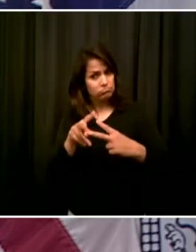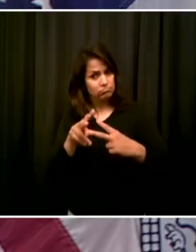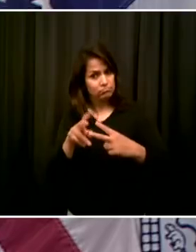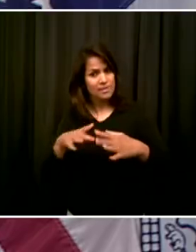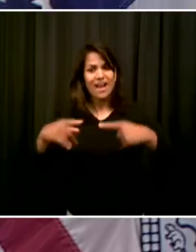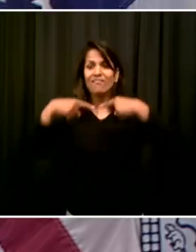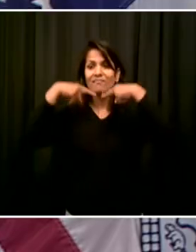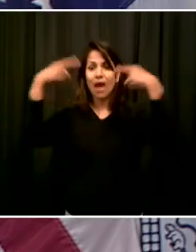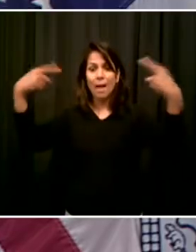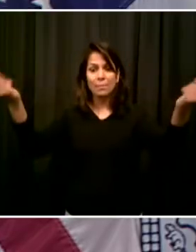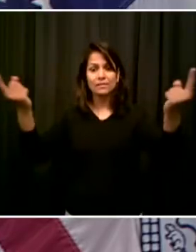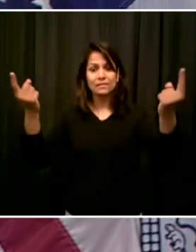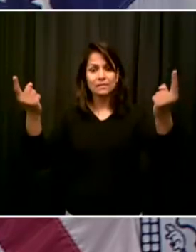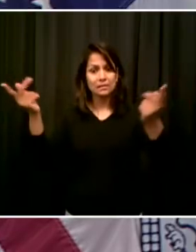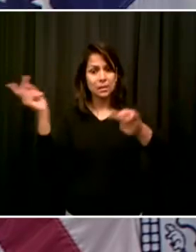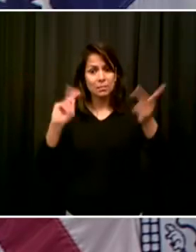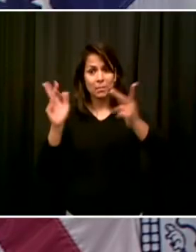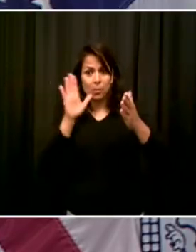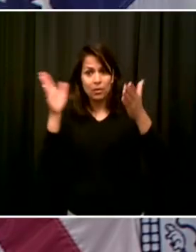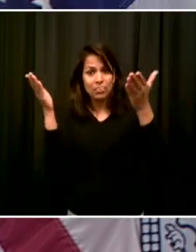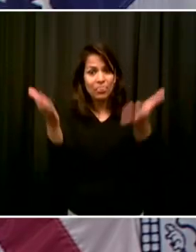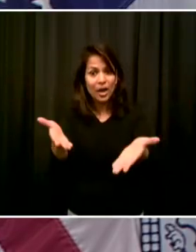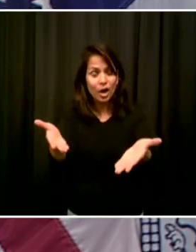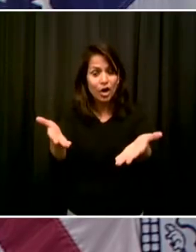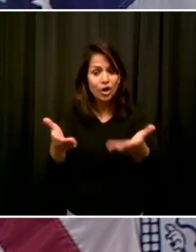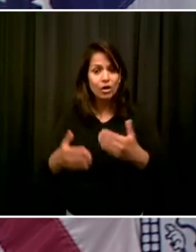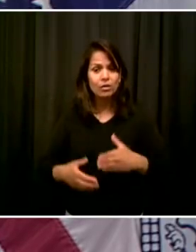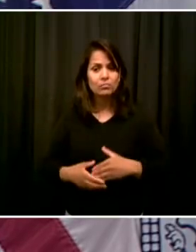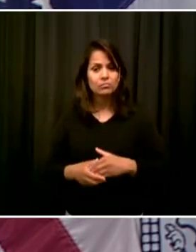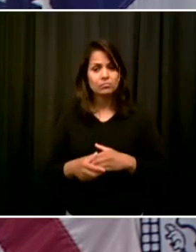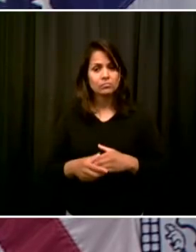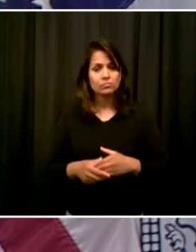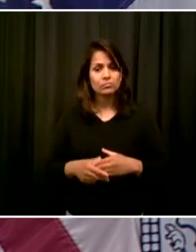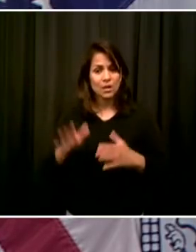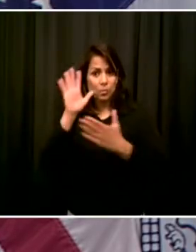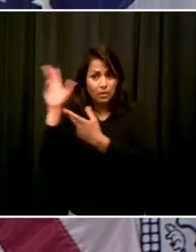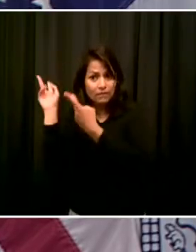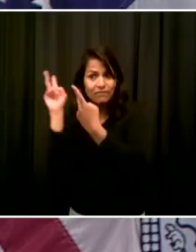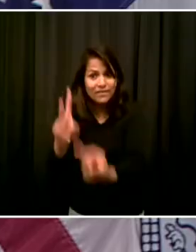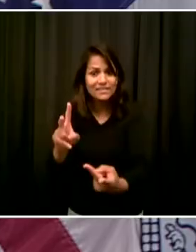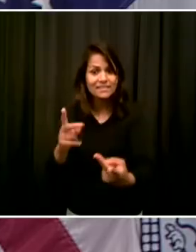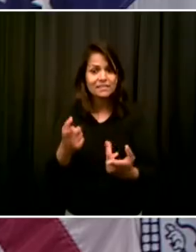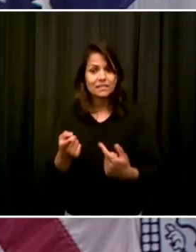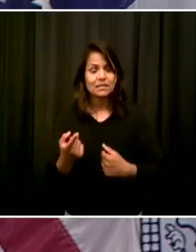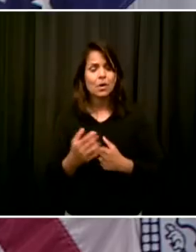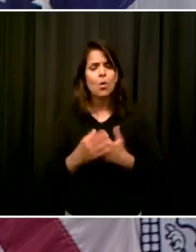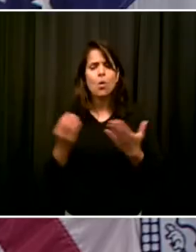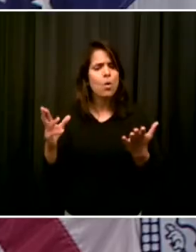IN NEW YORK? I DON'T KOWN THE LOCATION.